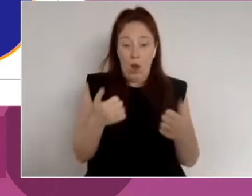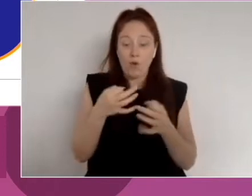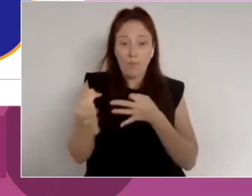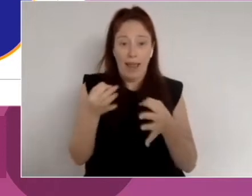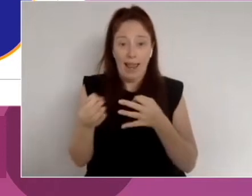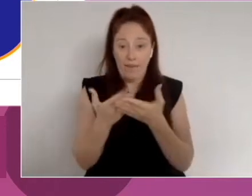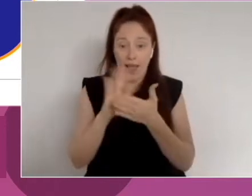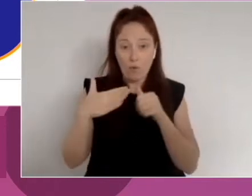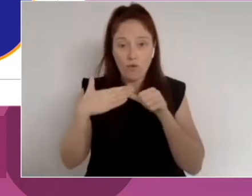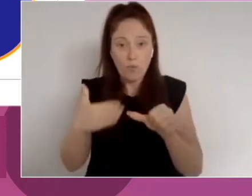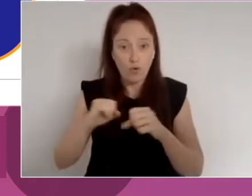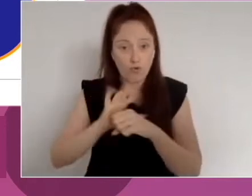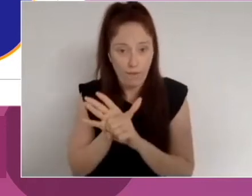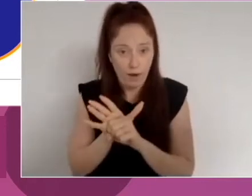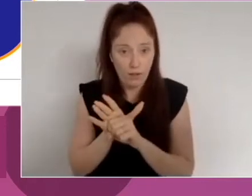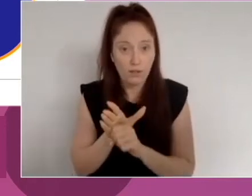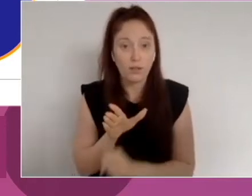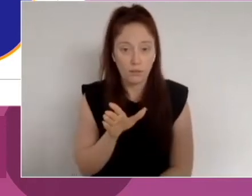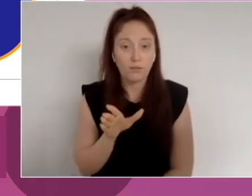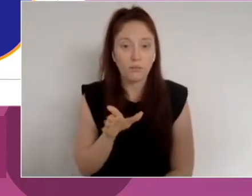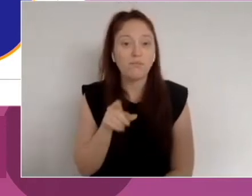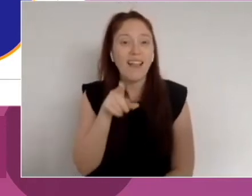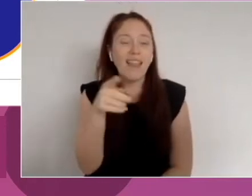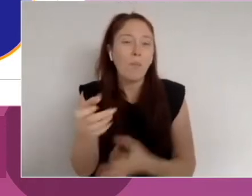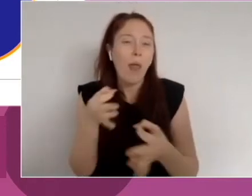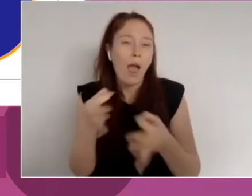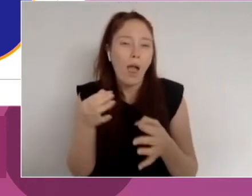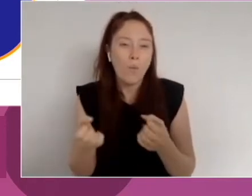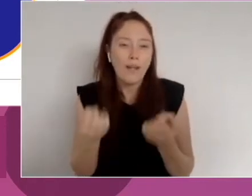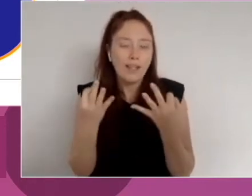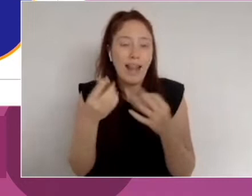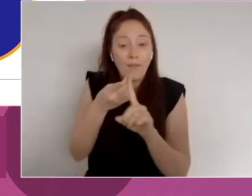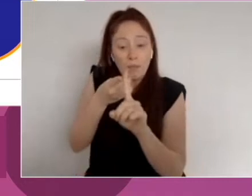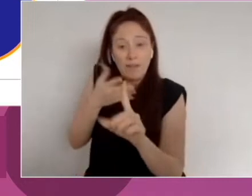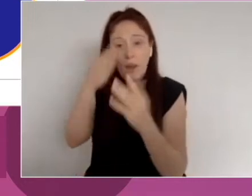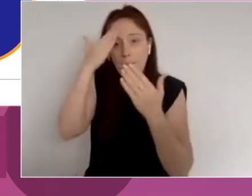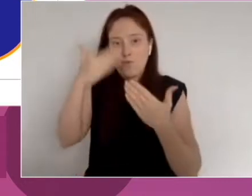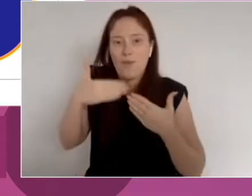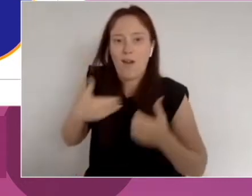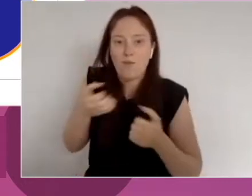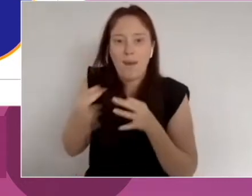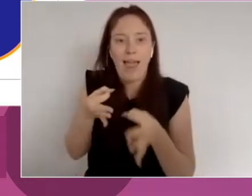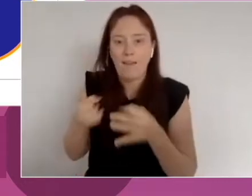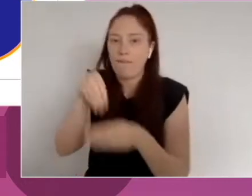recognition in that plan where we didn't actually have a specific mental health plan. So, at the...